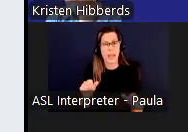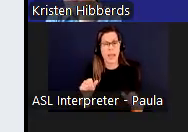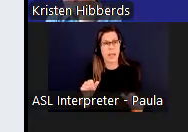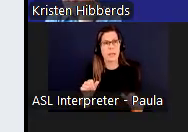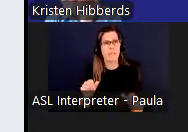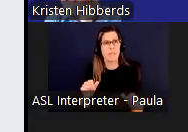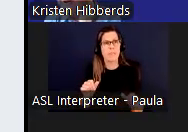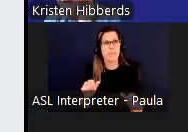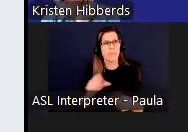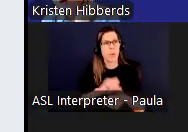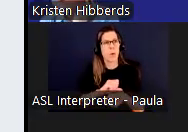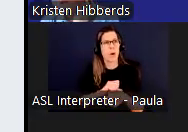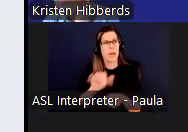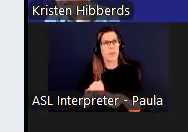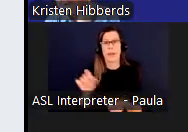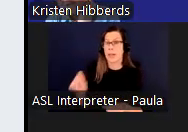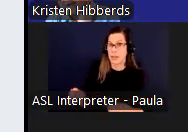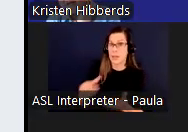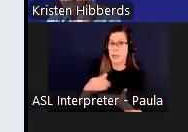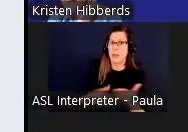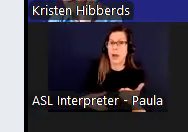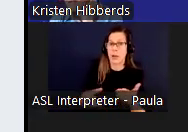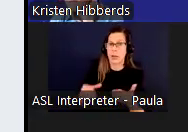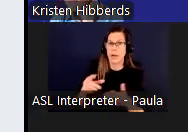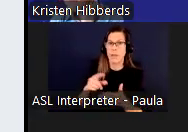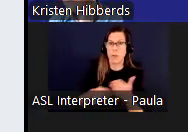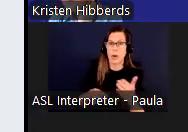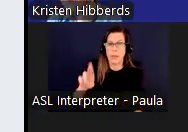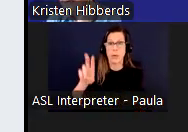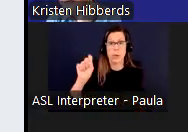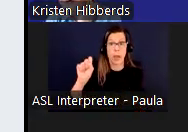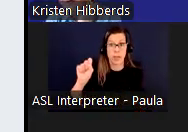Well, and you know, part of what Ross shared, you know,